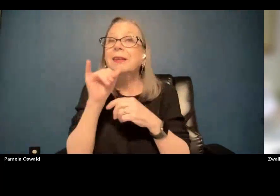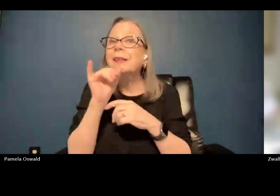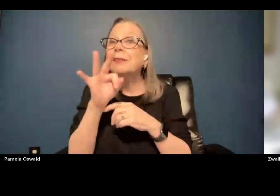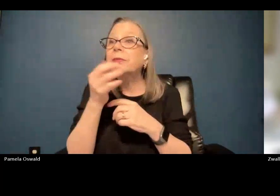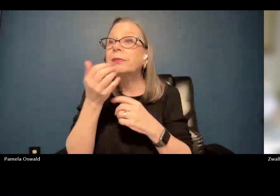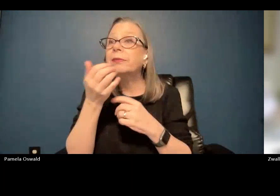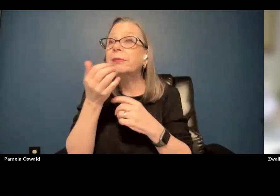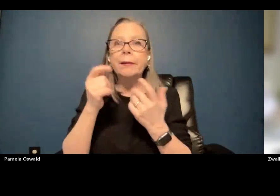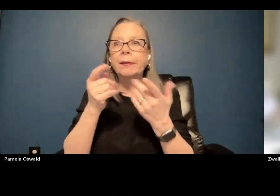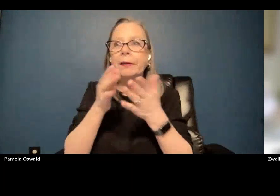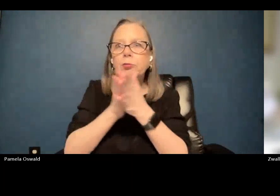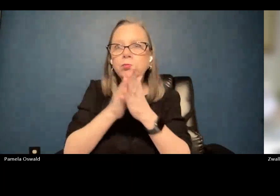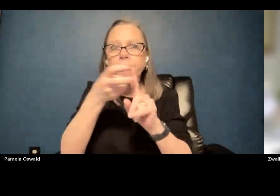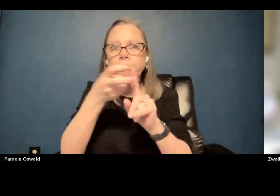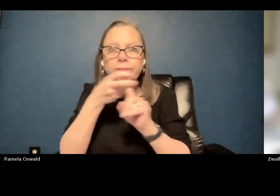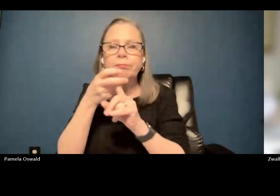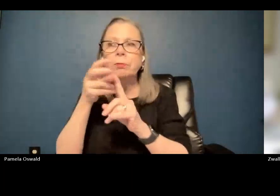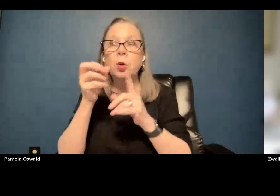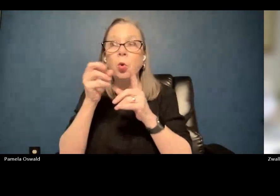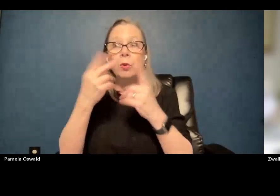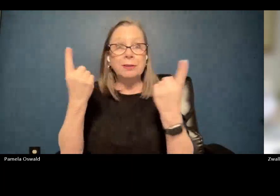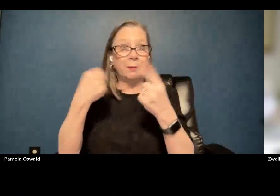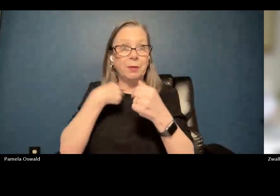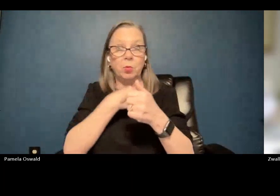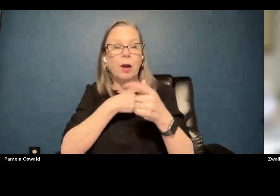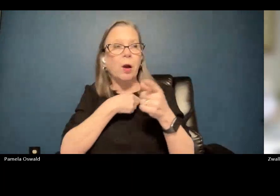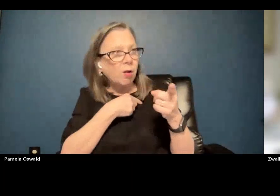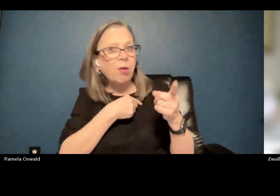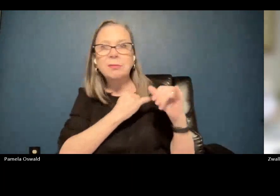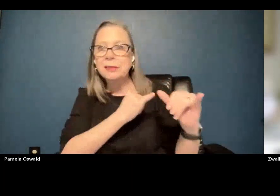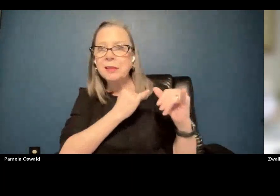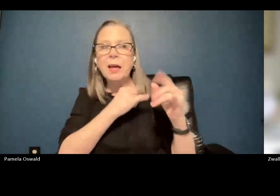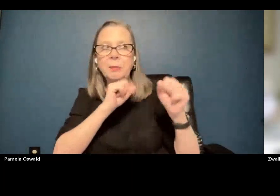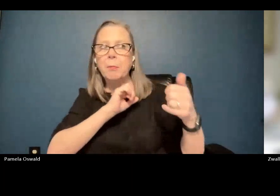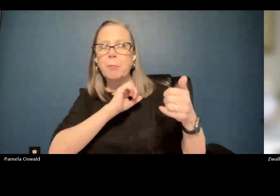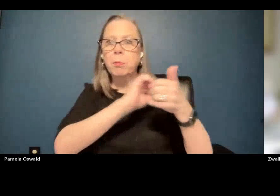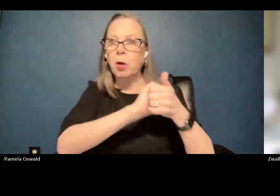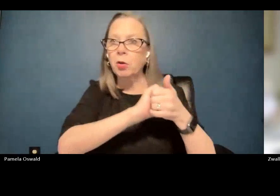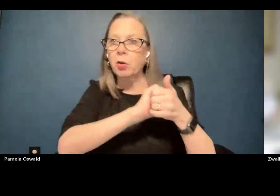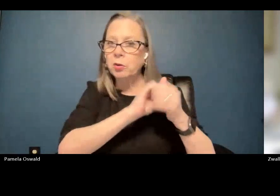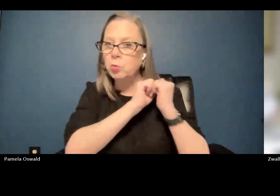outstanding current initiatives that we can partner on it, it really helps close those gaps.